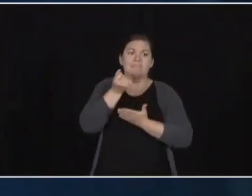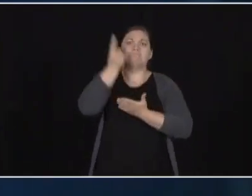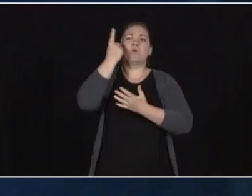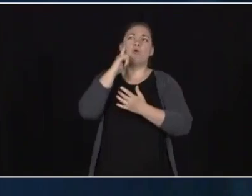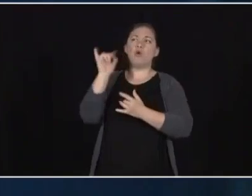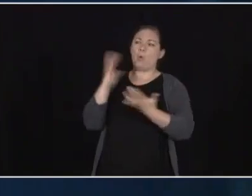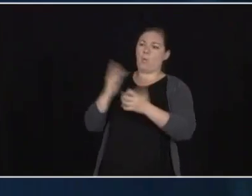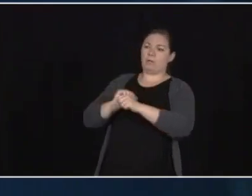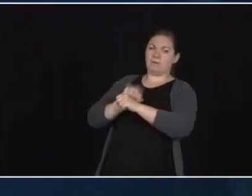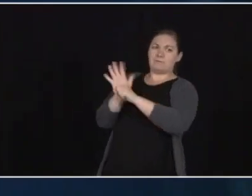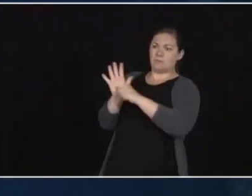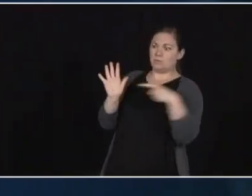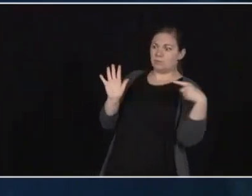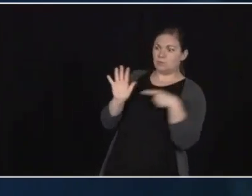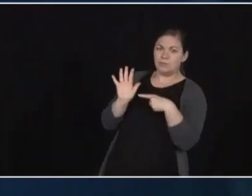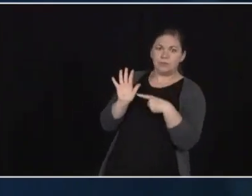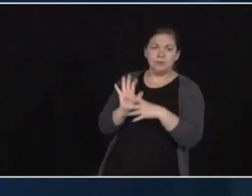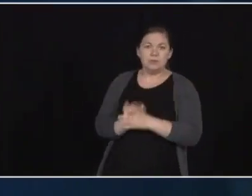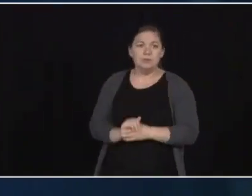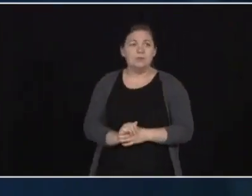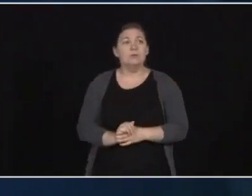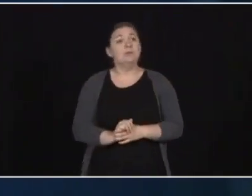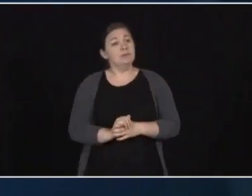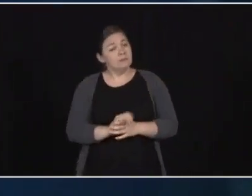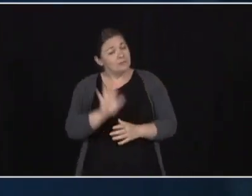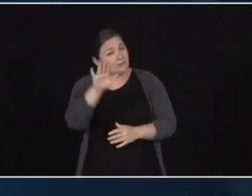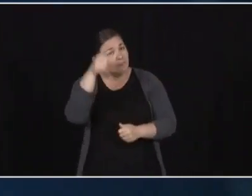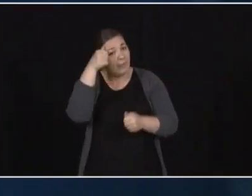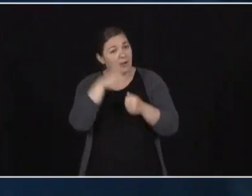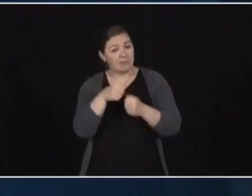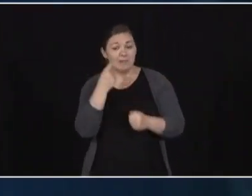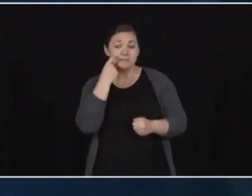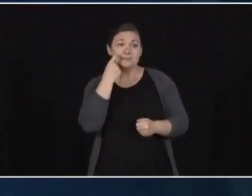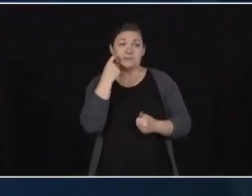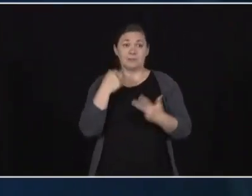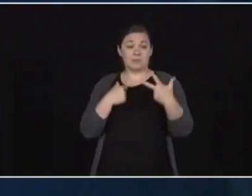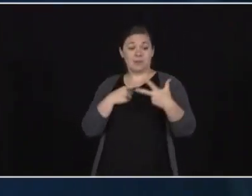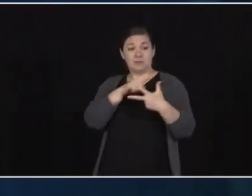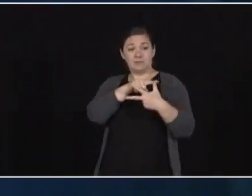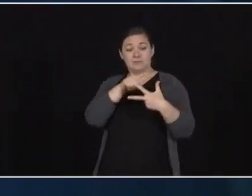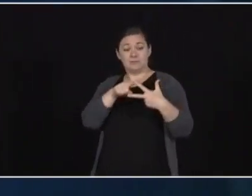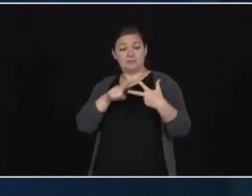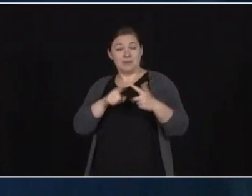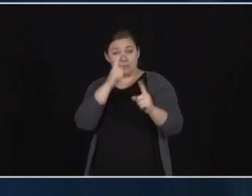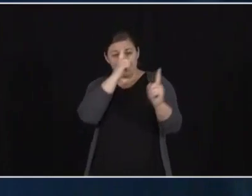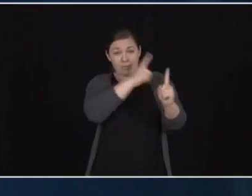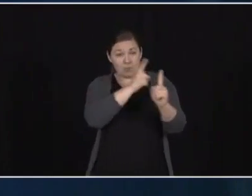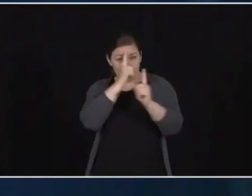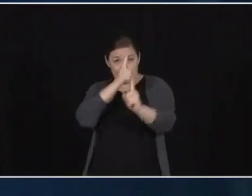to really have a good understanding of the pandemic in the best way possible. Focusing on the three goals that Doctor Allen